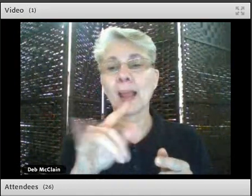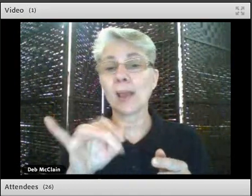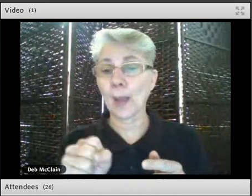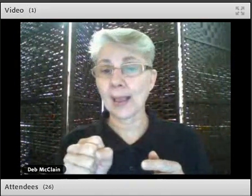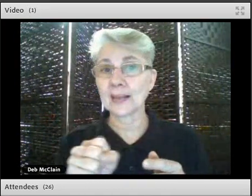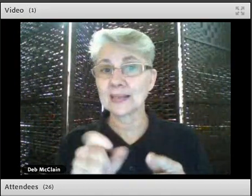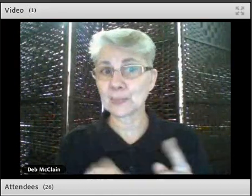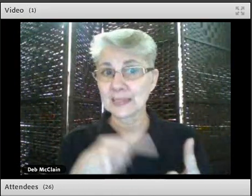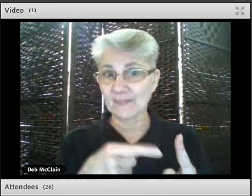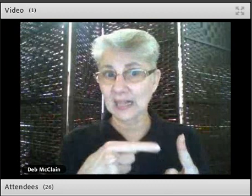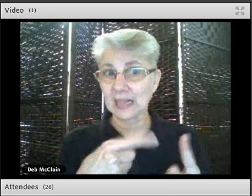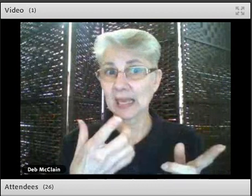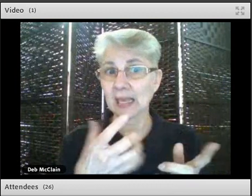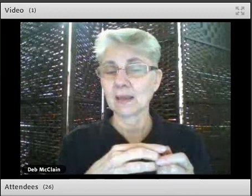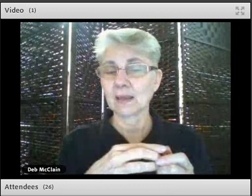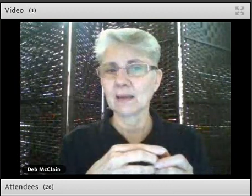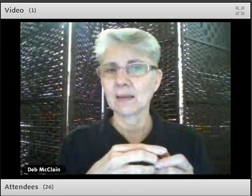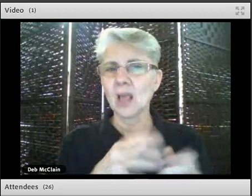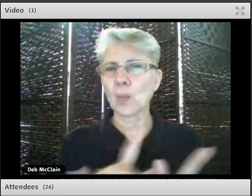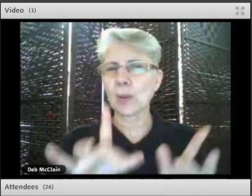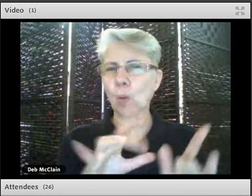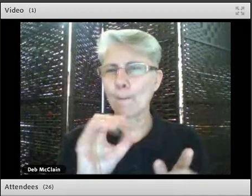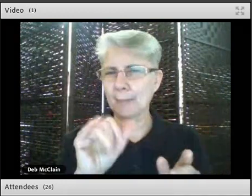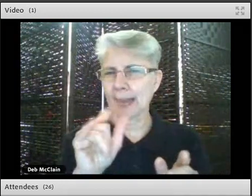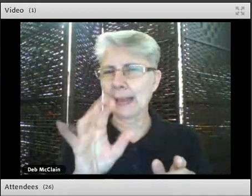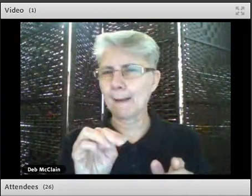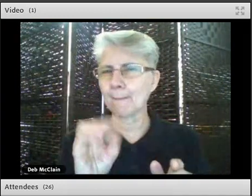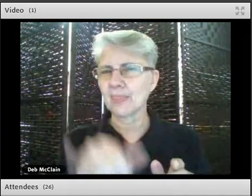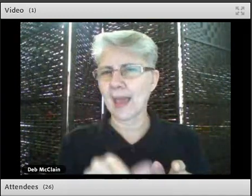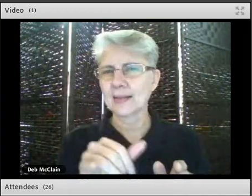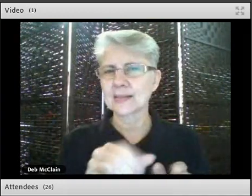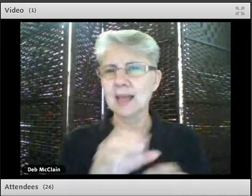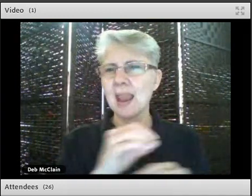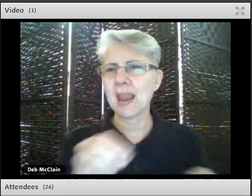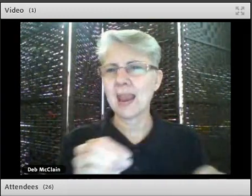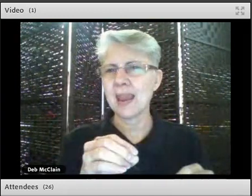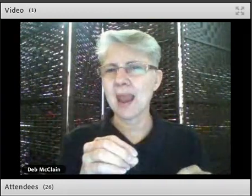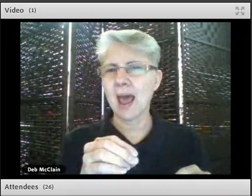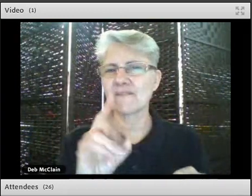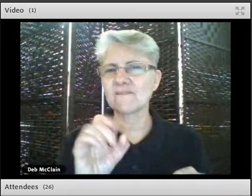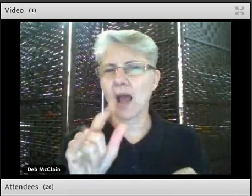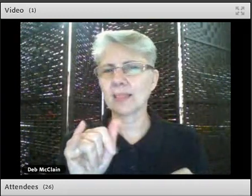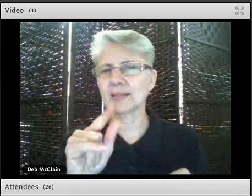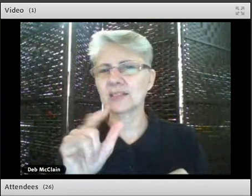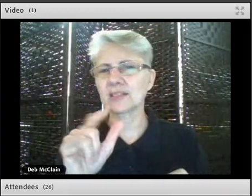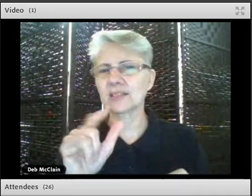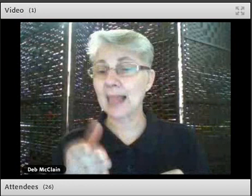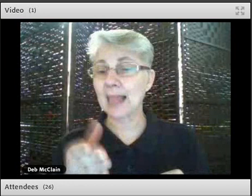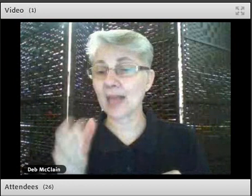So, that's something that we know from having talked to the Playaway creators.